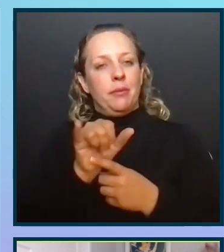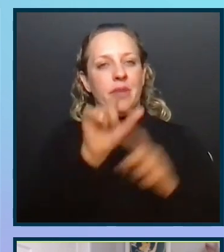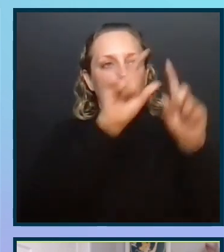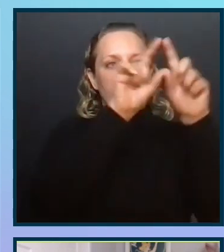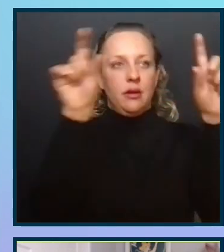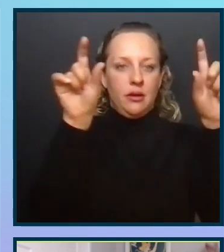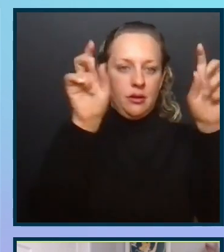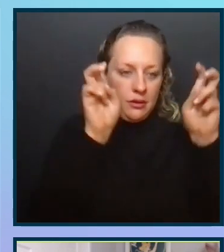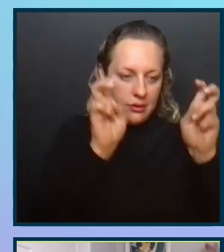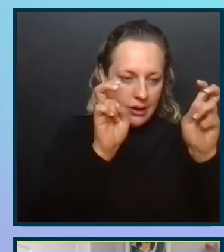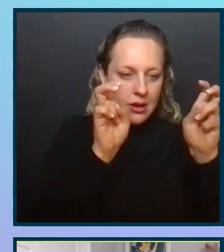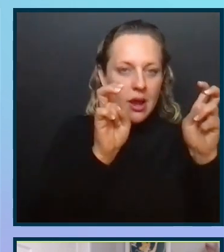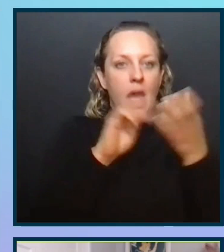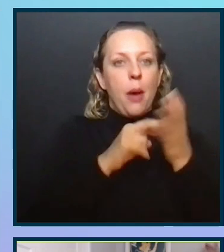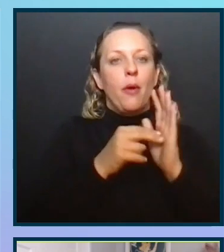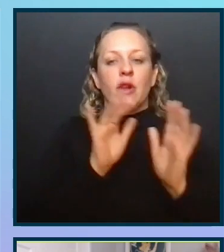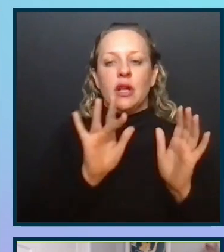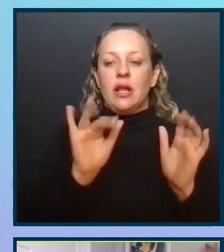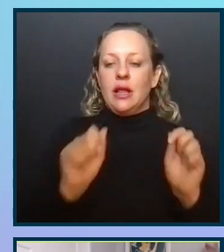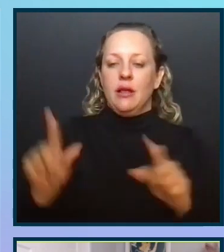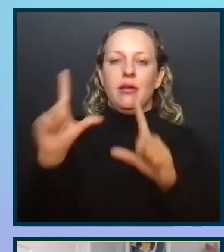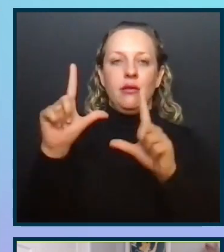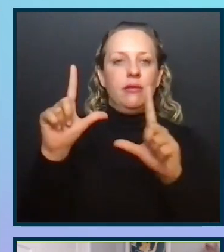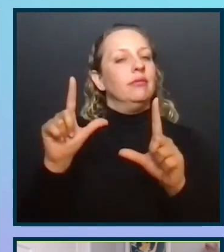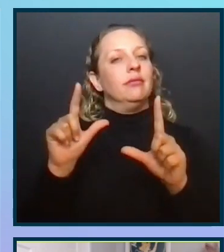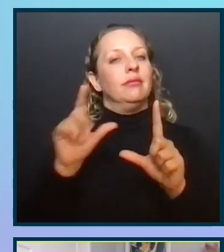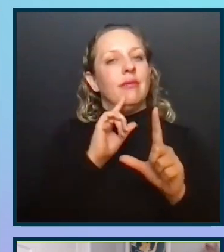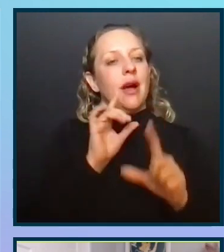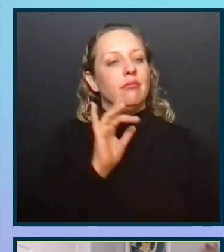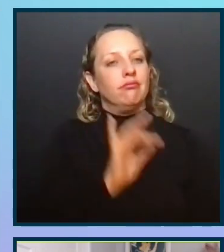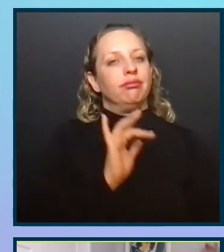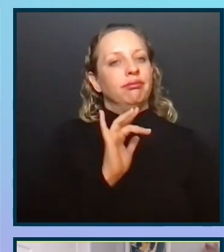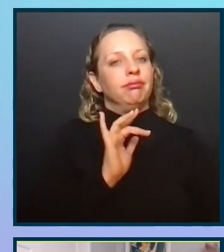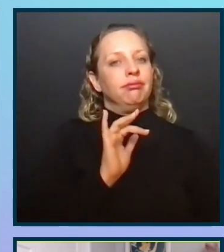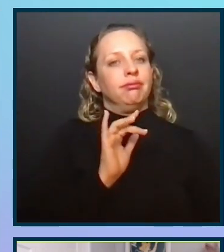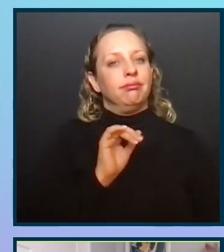and purposeful link text and button text. (clears throat) Excuse me.